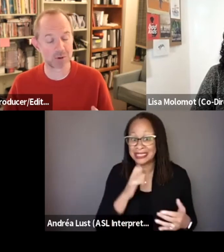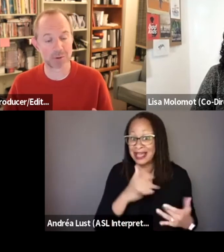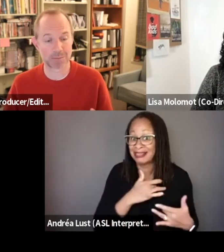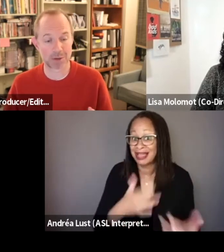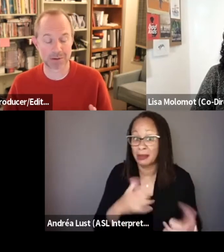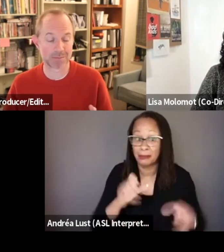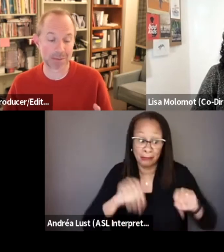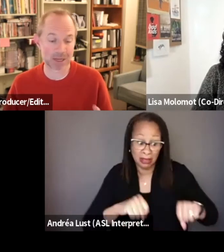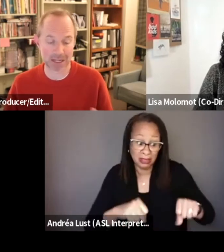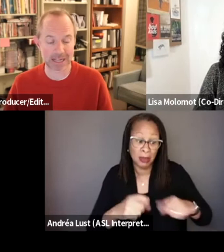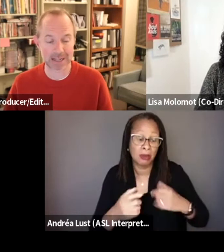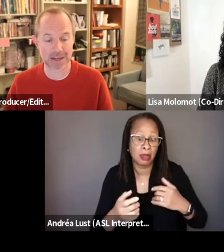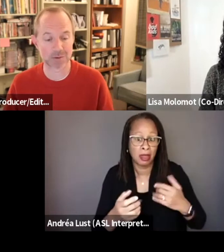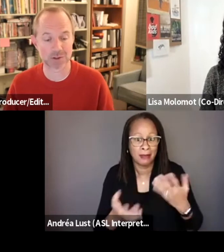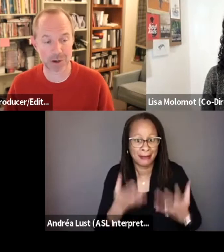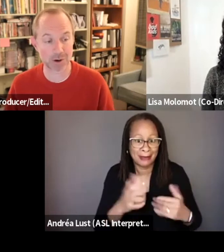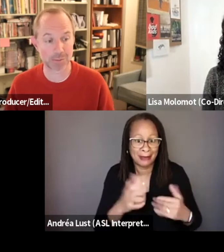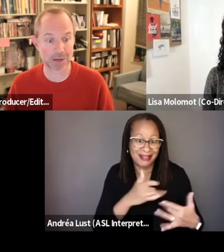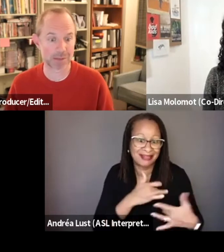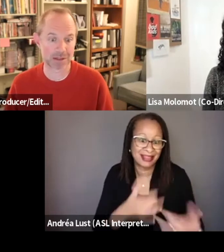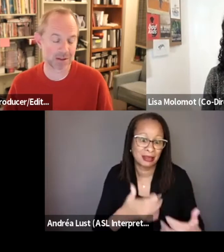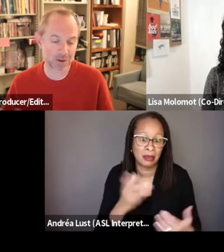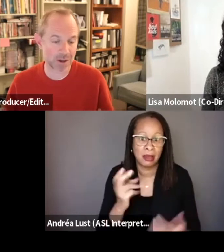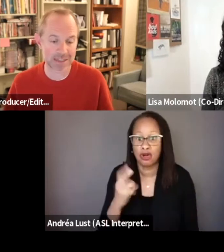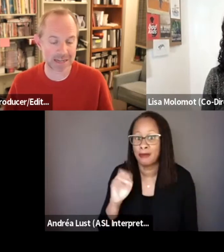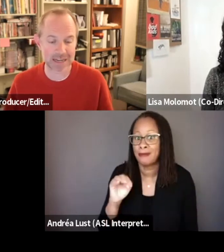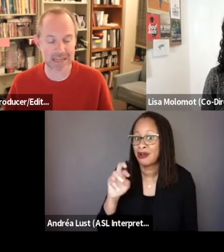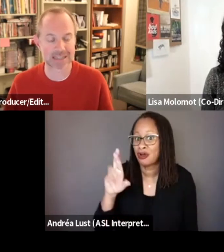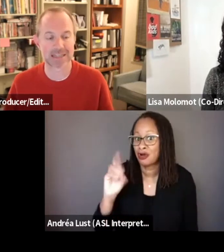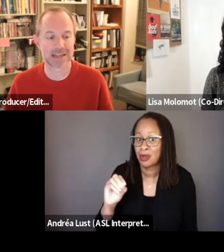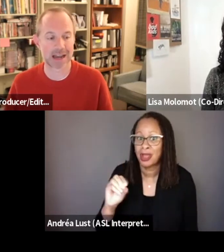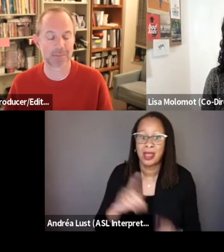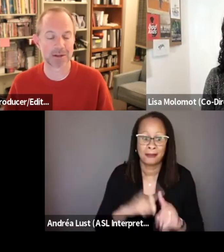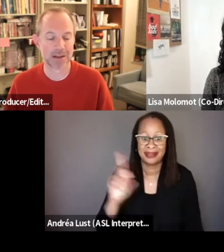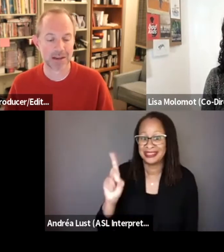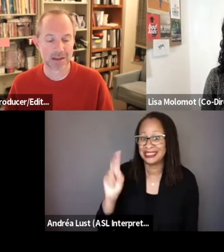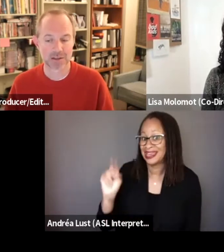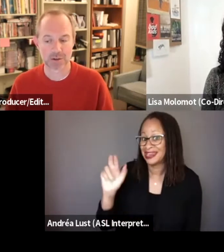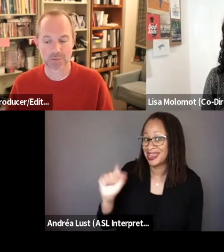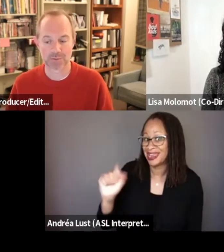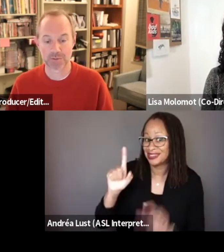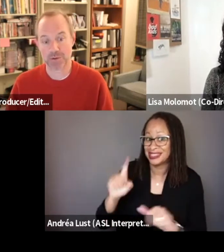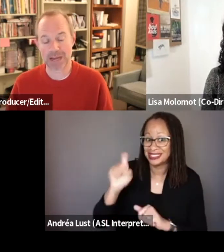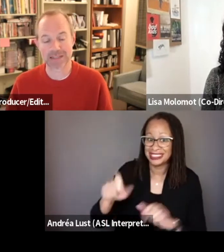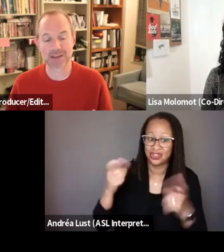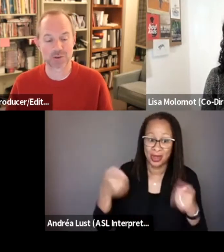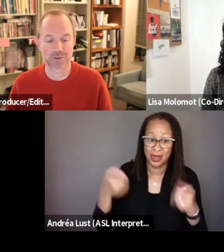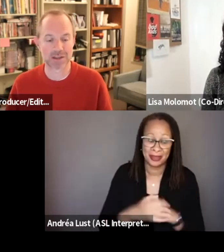but maybe unlikely that it was Homero, but, you know, a DNA tests needed to happen. So the film had to intervene,